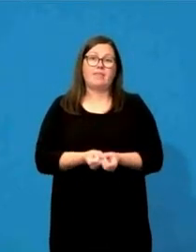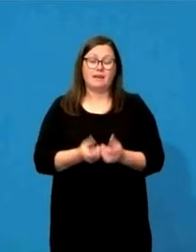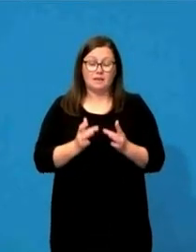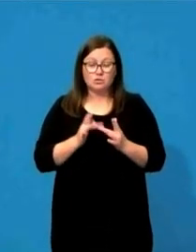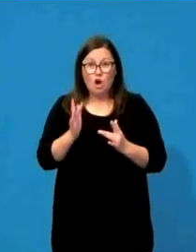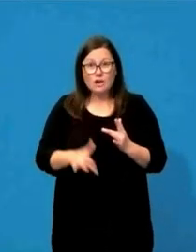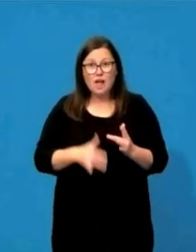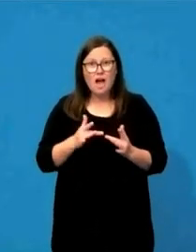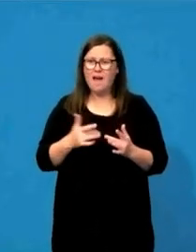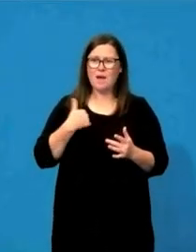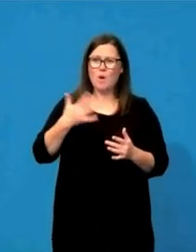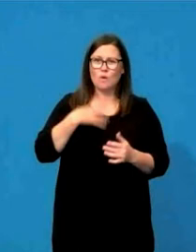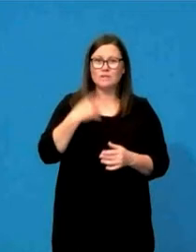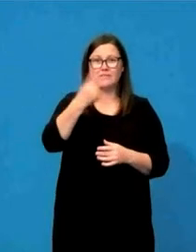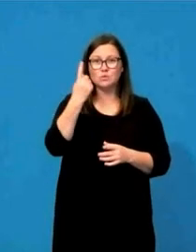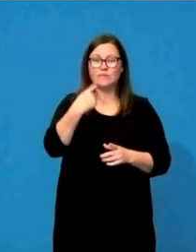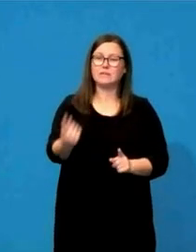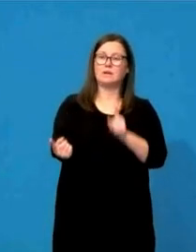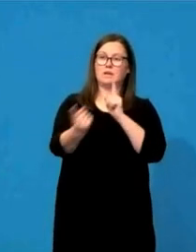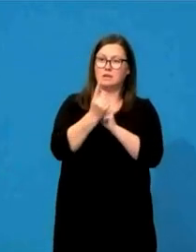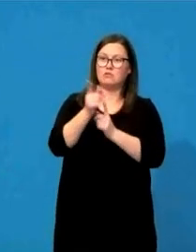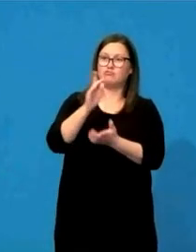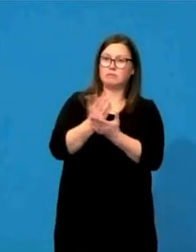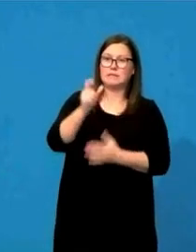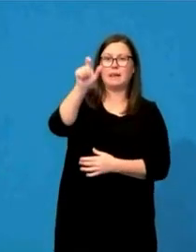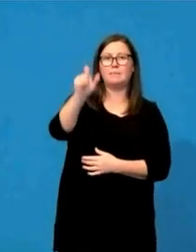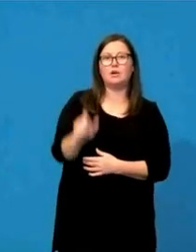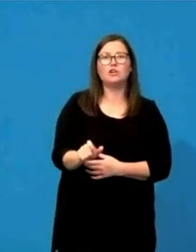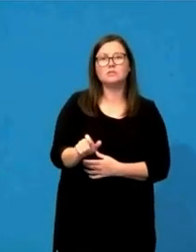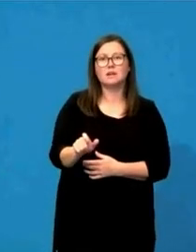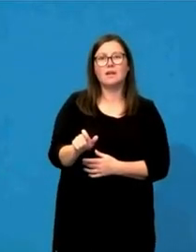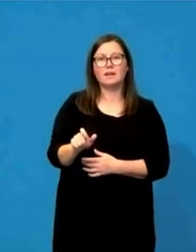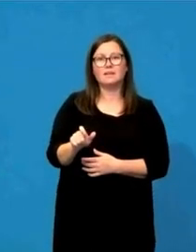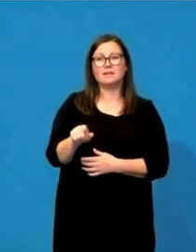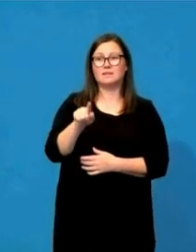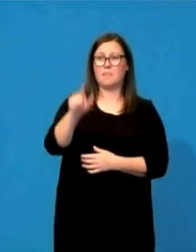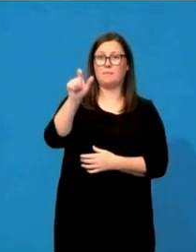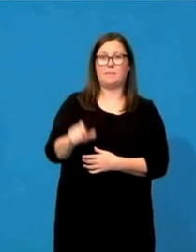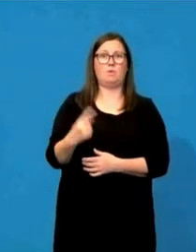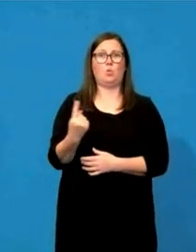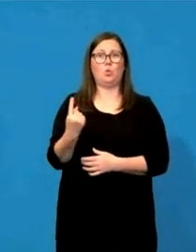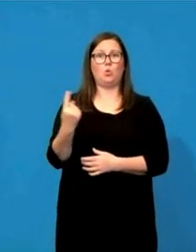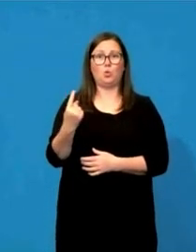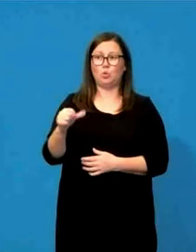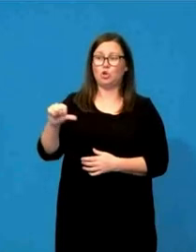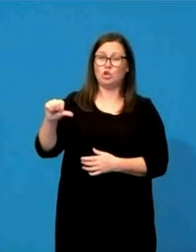We want face-to-face contact with the people that's supposed to be from - that can give